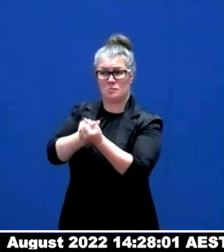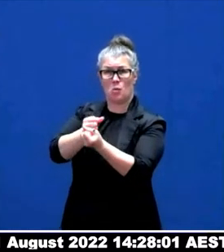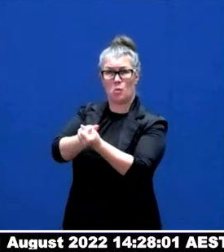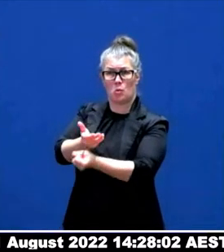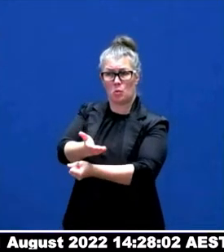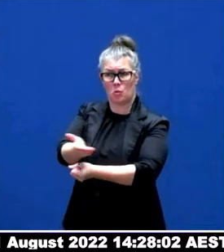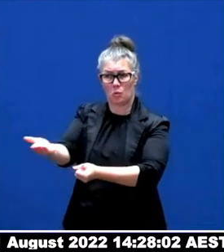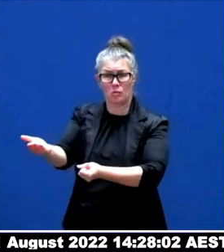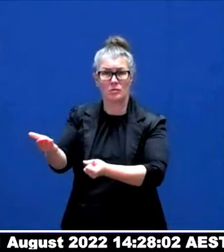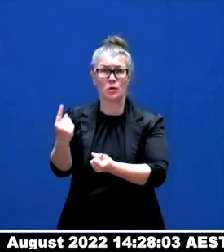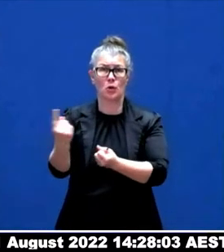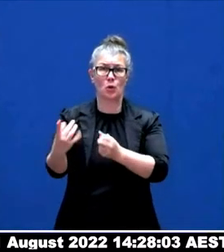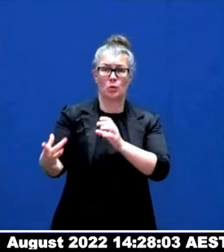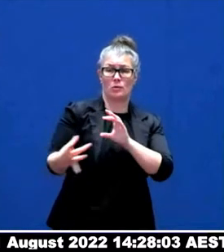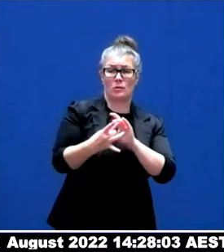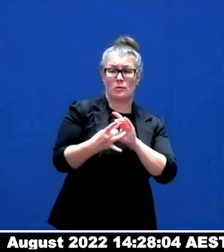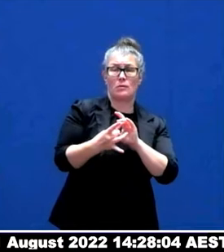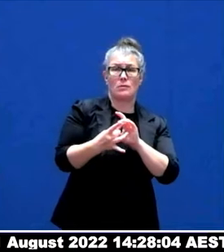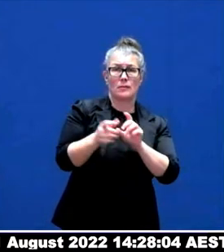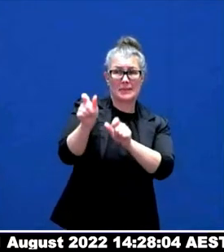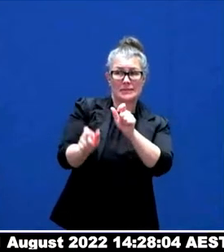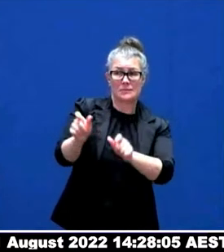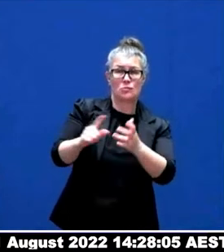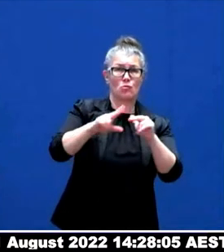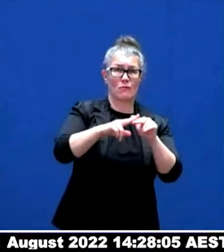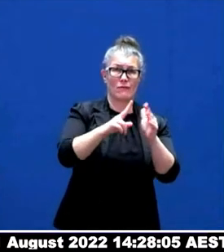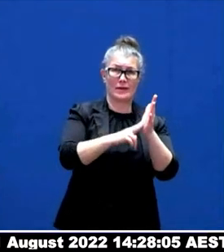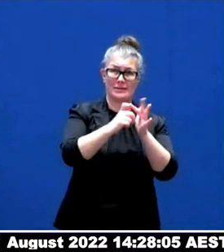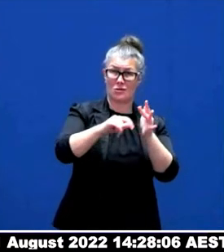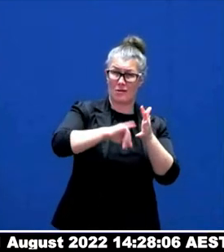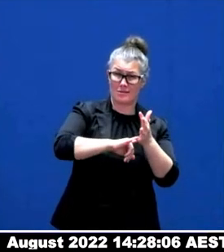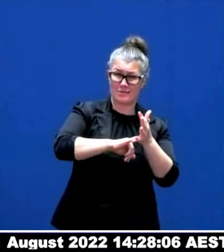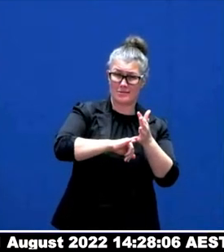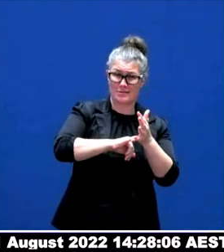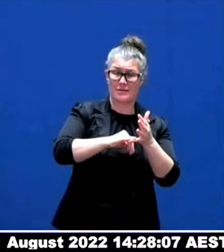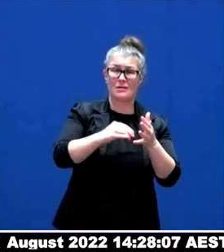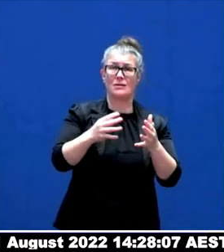participants in the NDIS directly, rather than require them to go through what, for